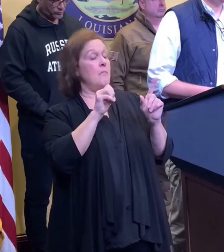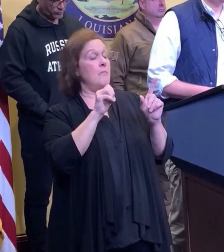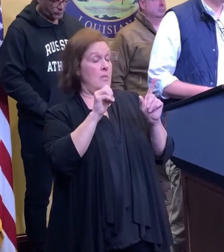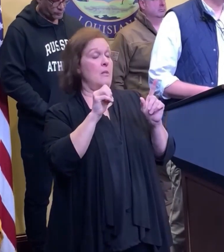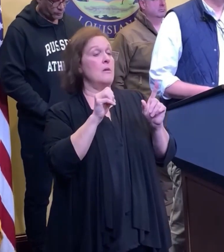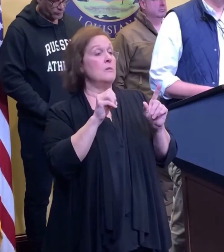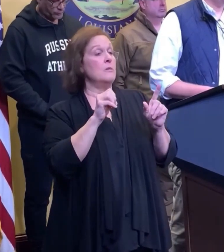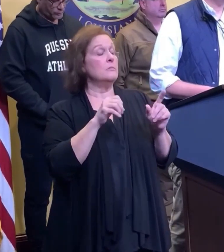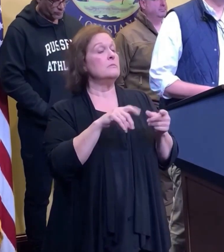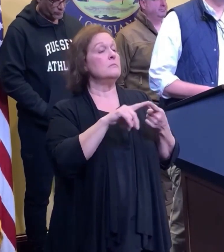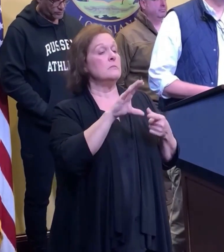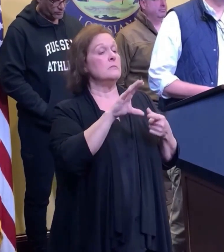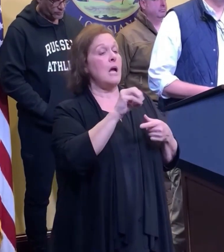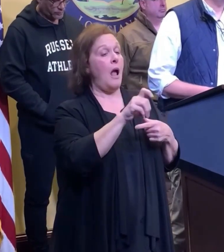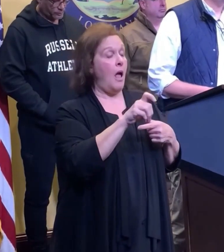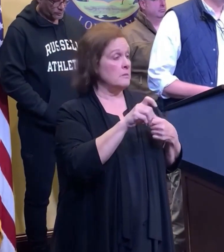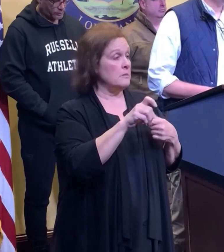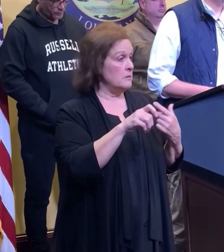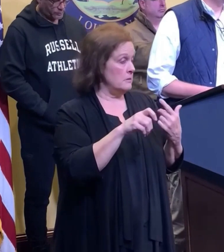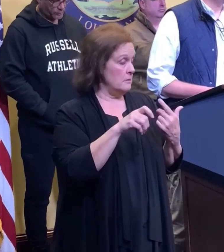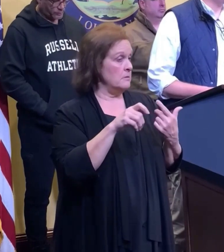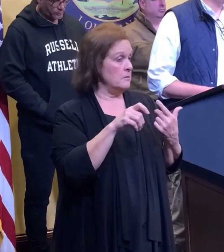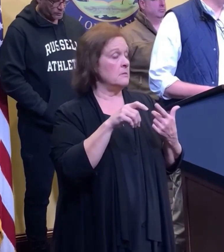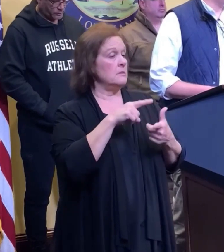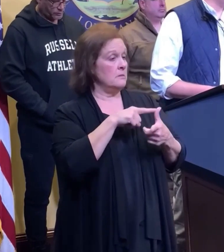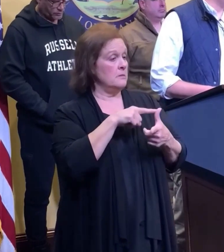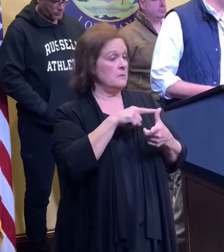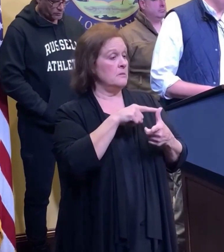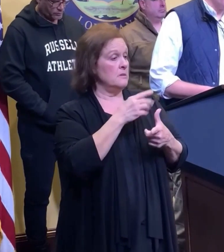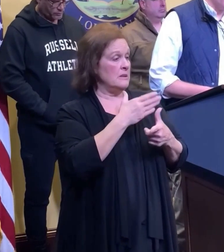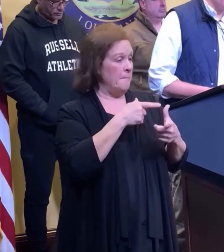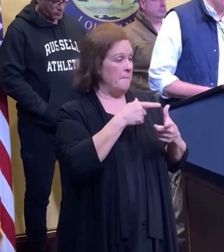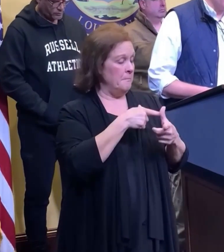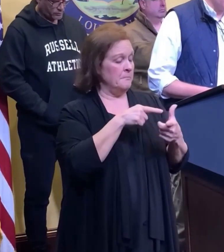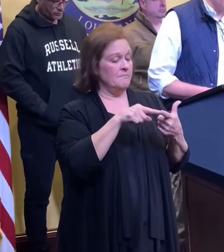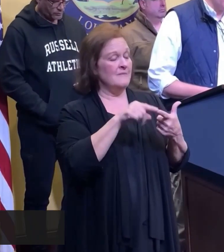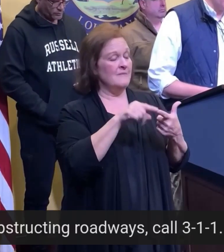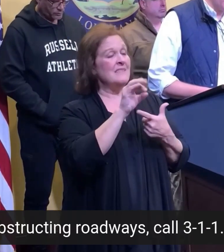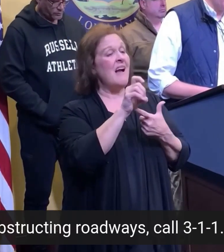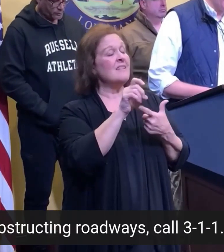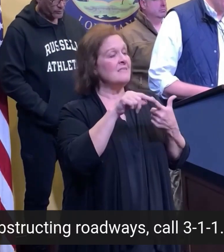cox is 5 down which includes new orleans and saint bernard and they're working to get it back up